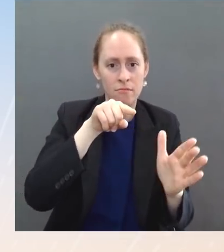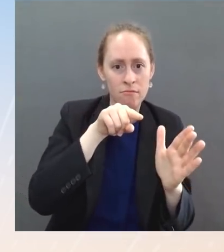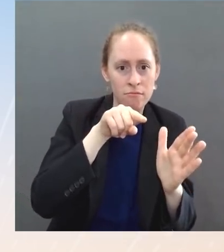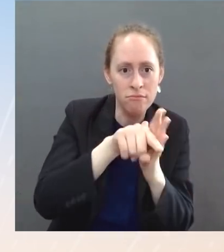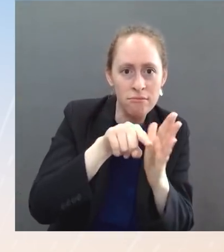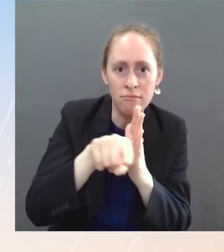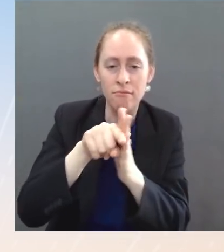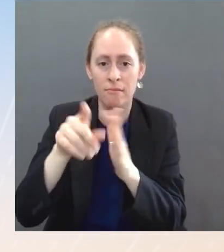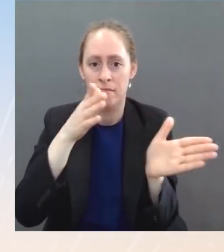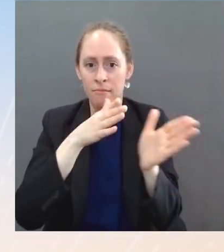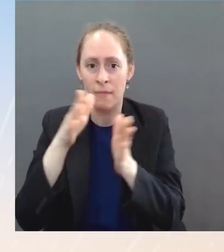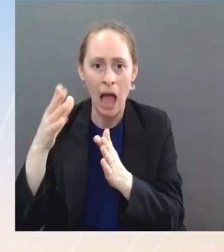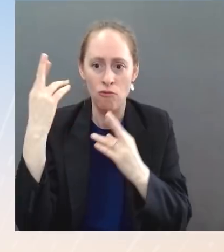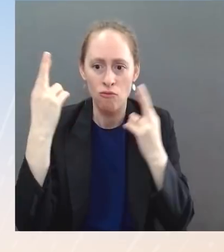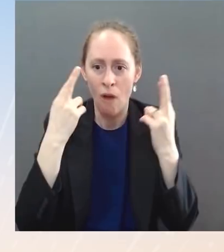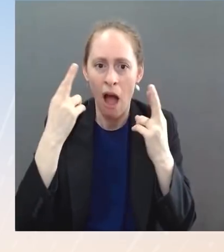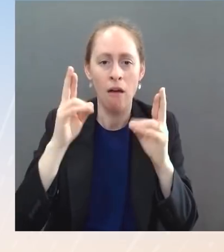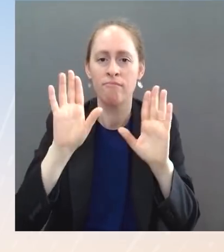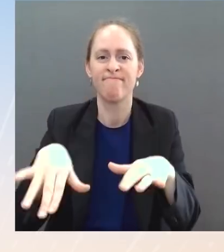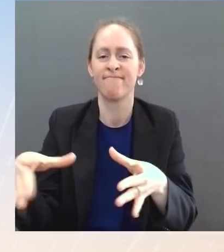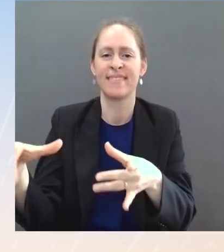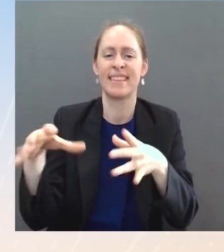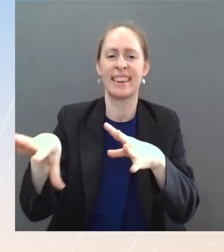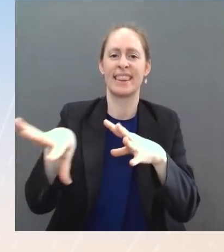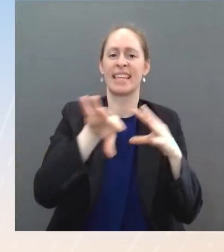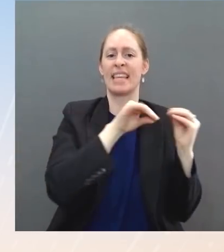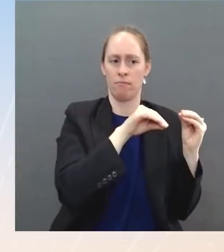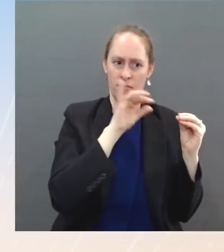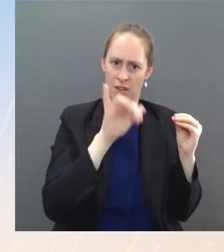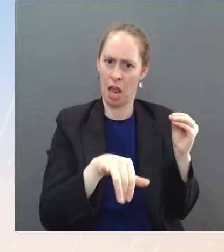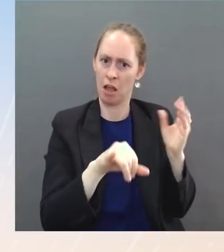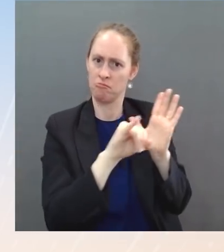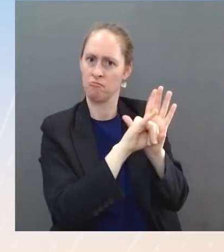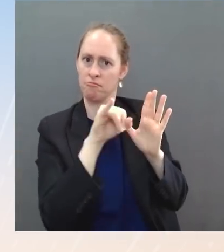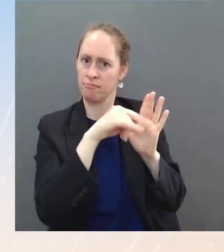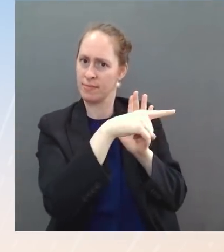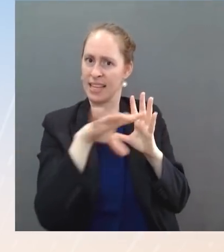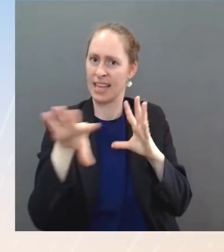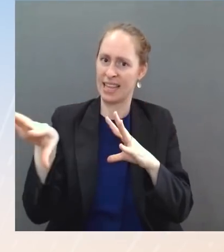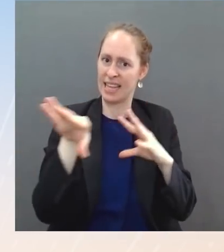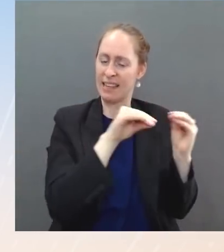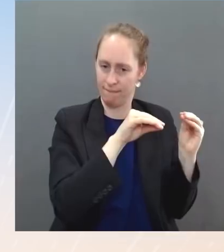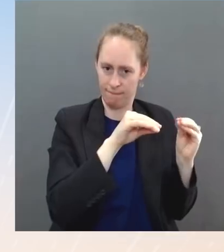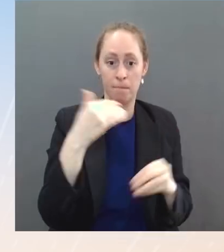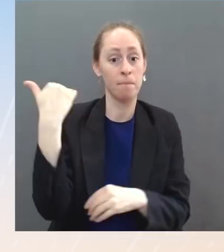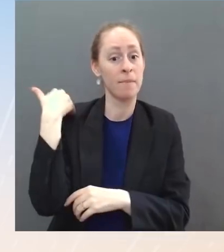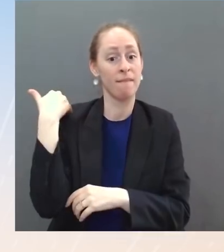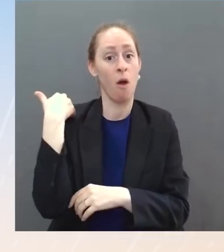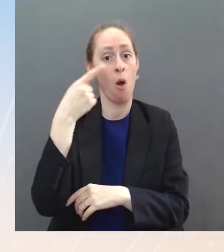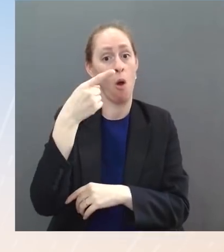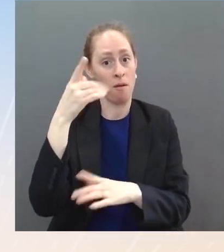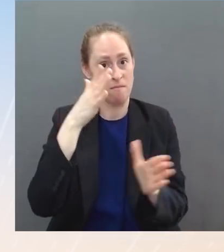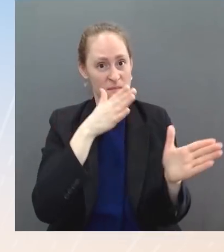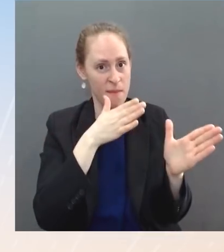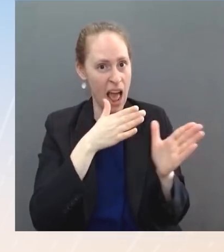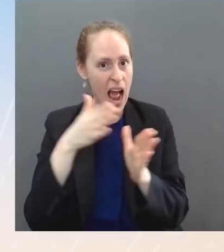That's what happened to the Russians in Kyiv: They attacked Kyiv. They failed. They started to get beaten backwards by the Russian --